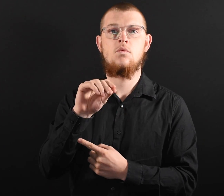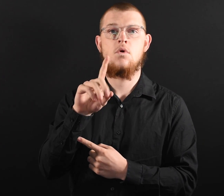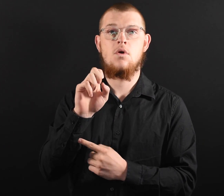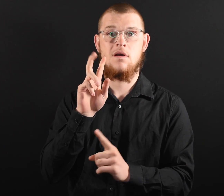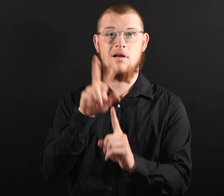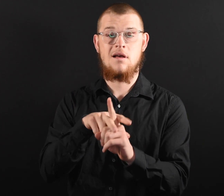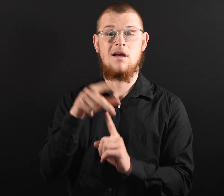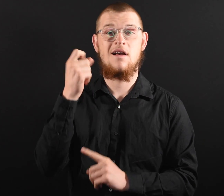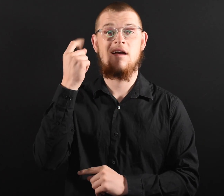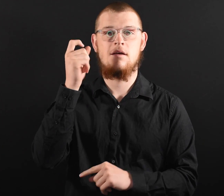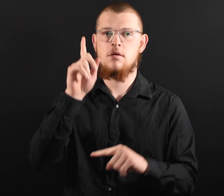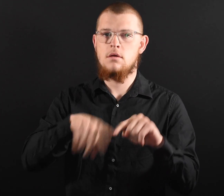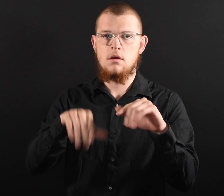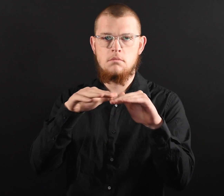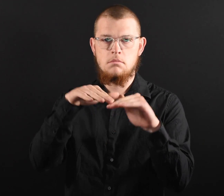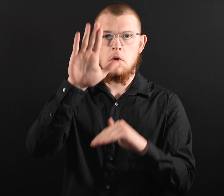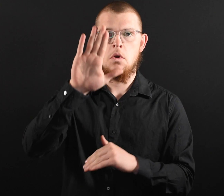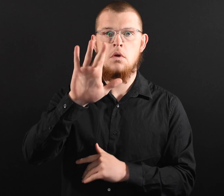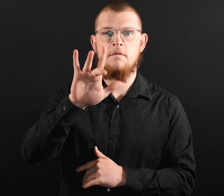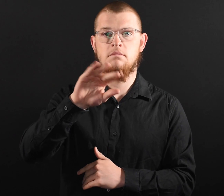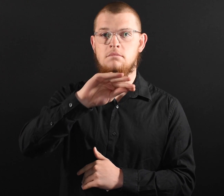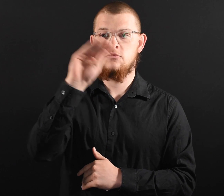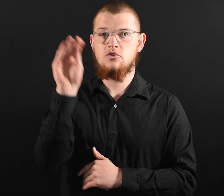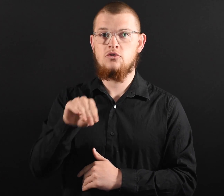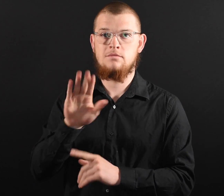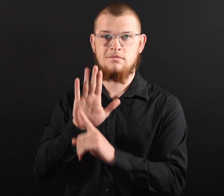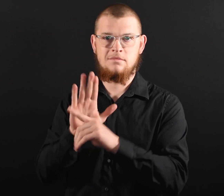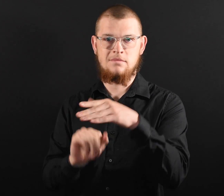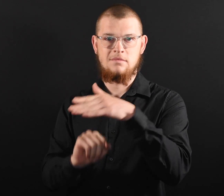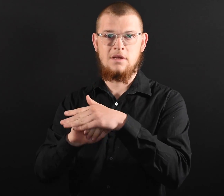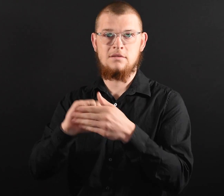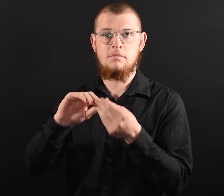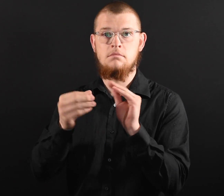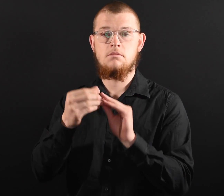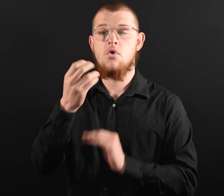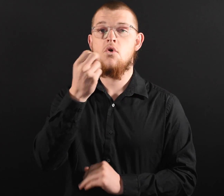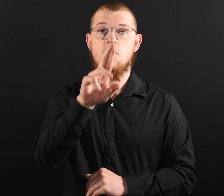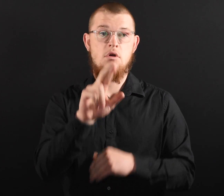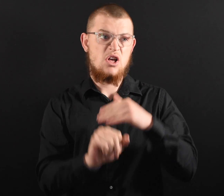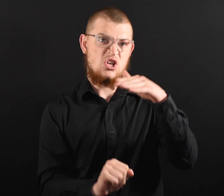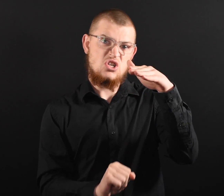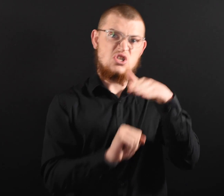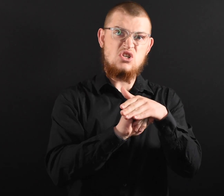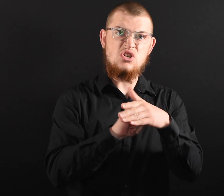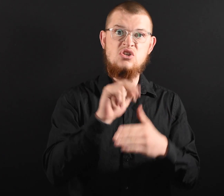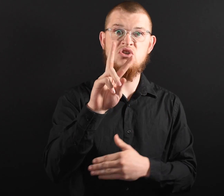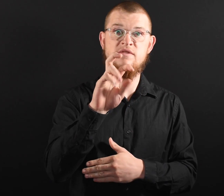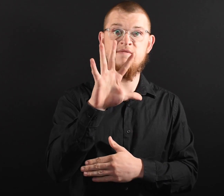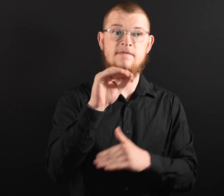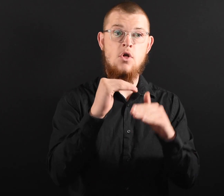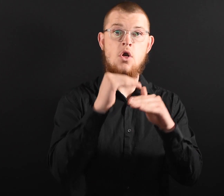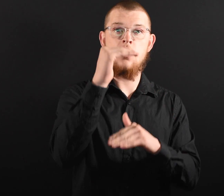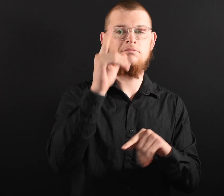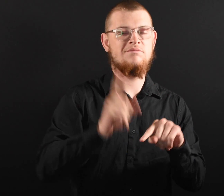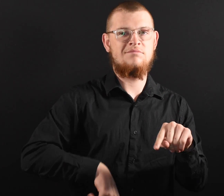as established by state or local authorities in accordance with applicable codes and requirements, not to exceed 250 people.